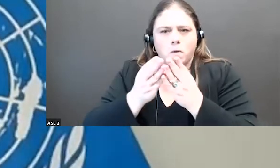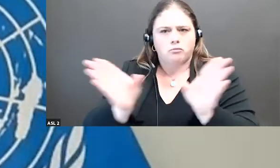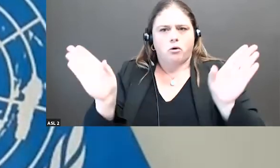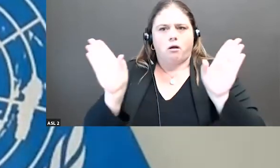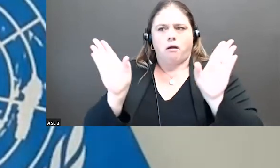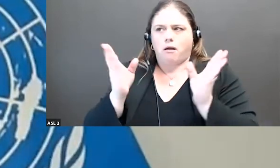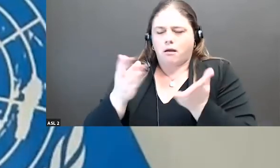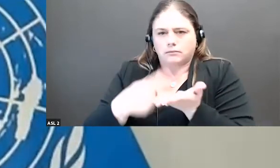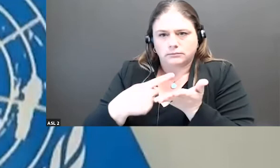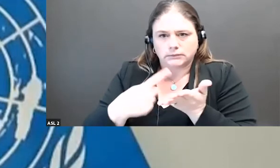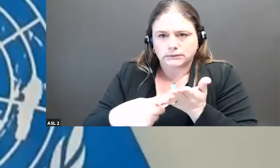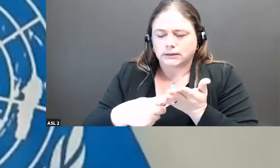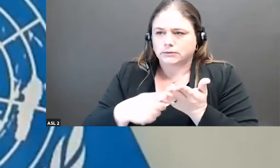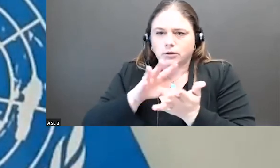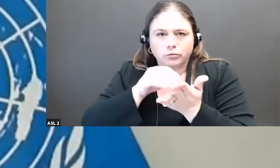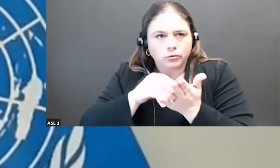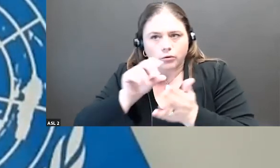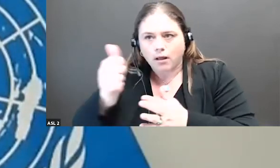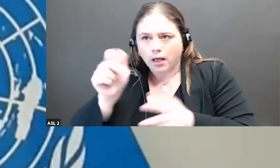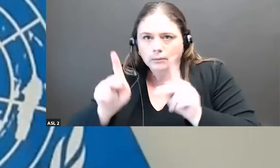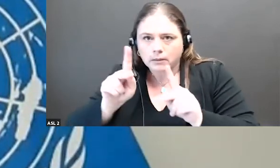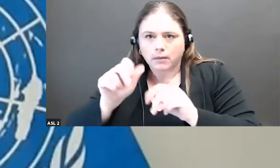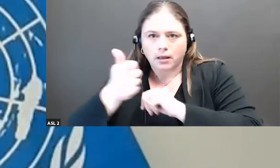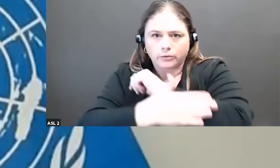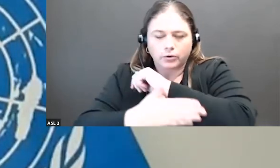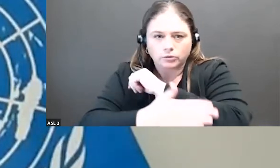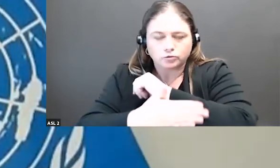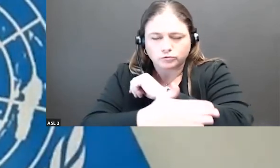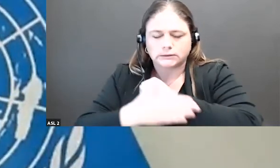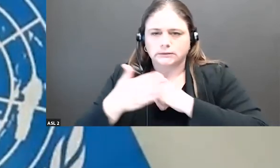And it allows us to see that we're part not just of a local or provincial or national movement.